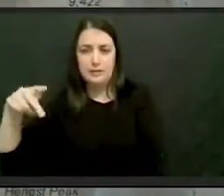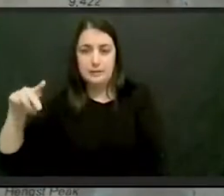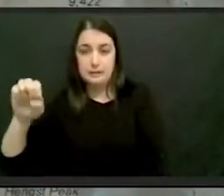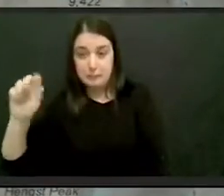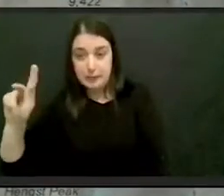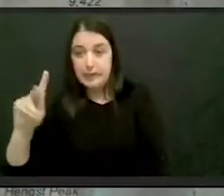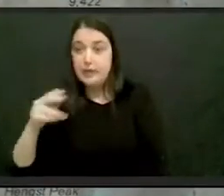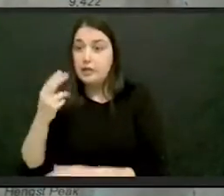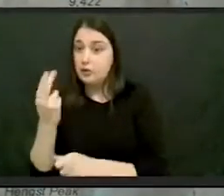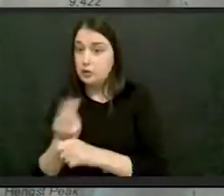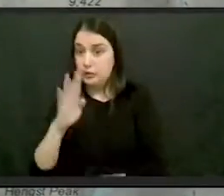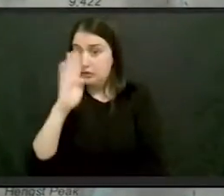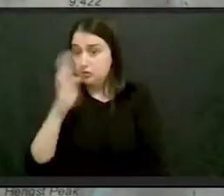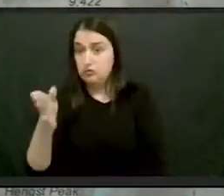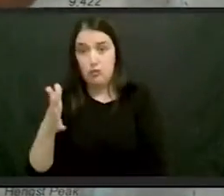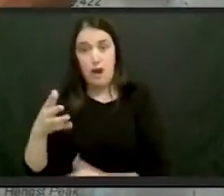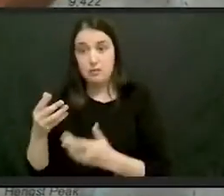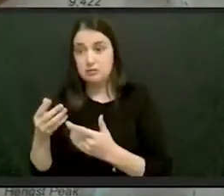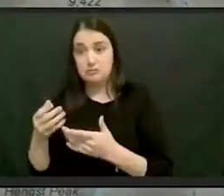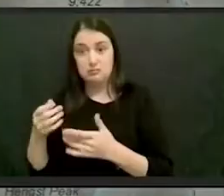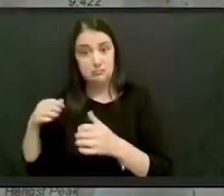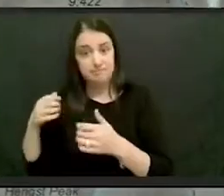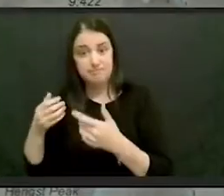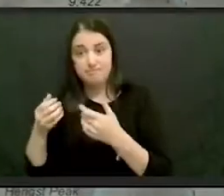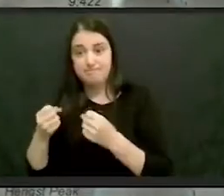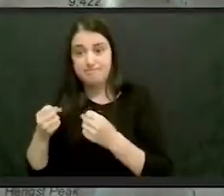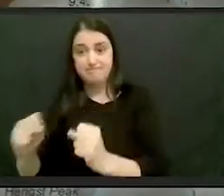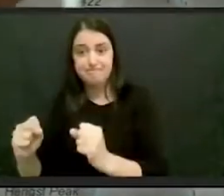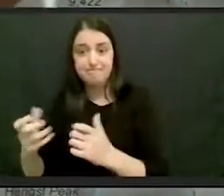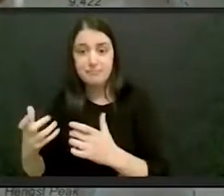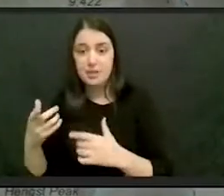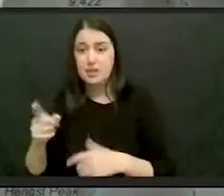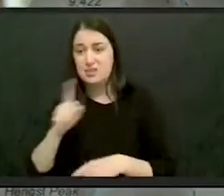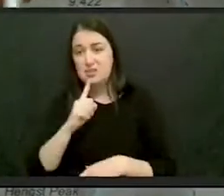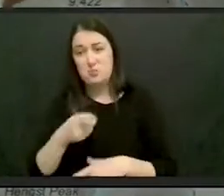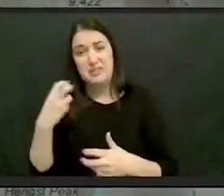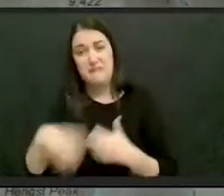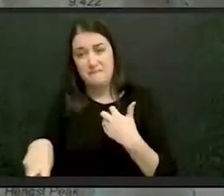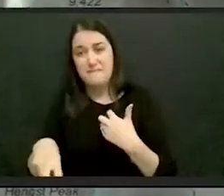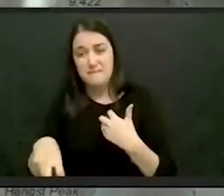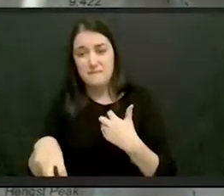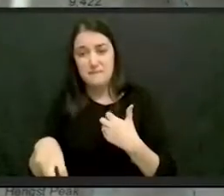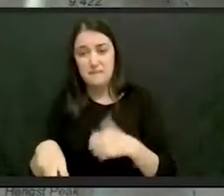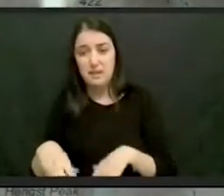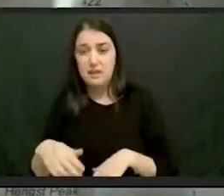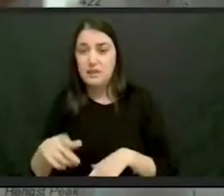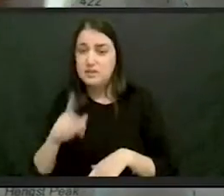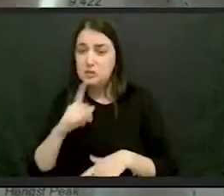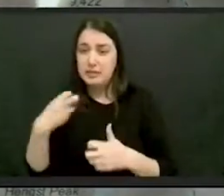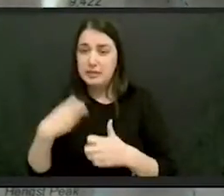fire's edge but it is slow going. That slow going is basically right through this Atwell Grove of trees all the